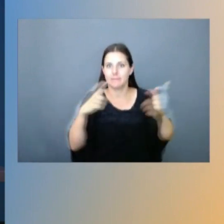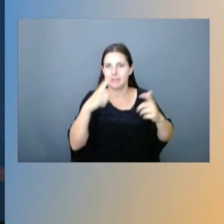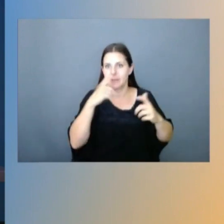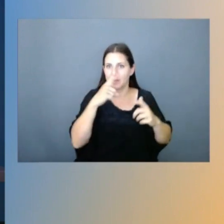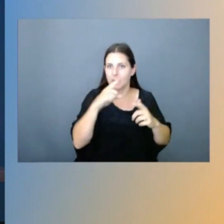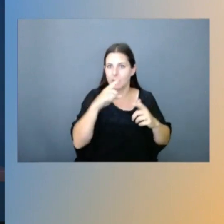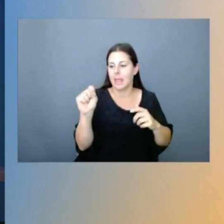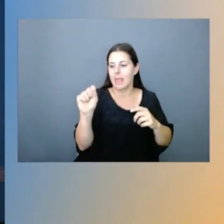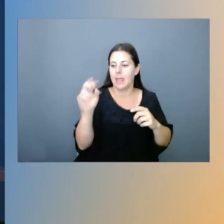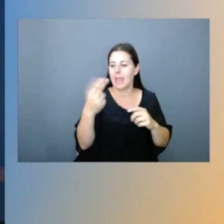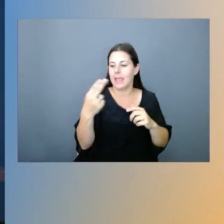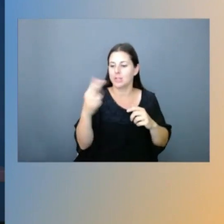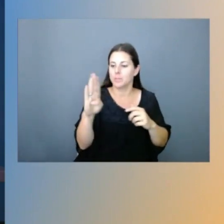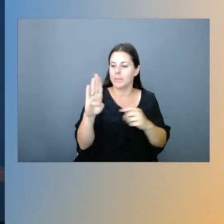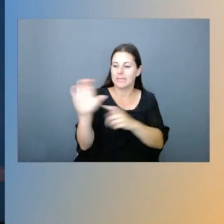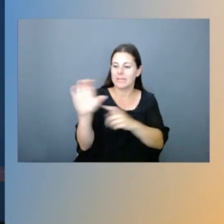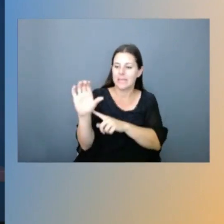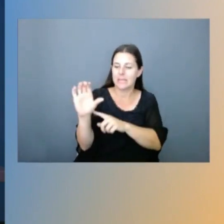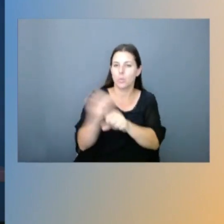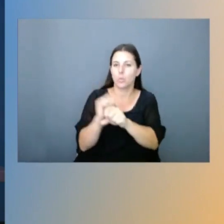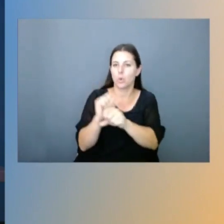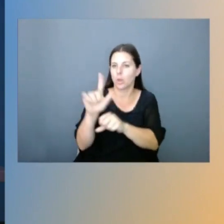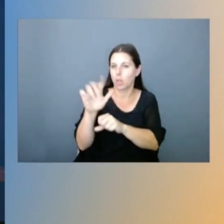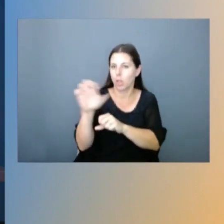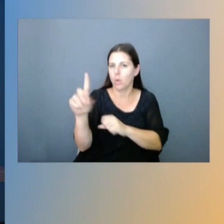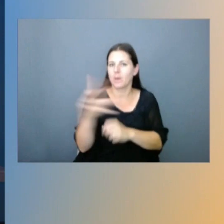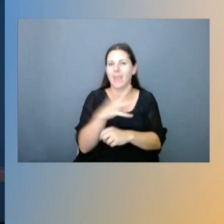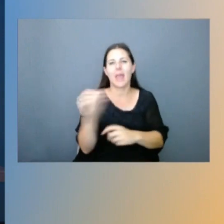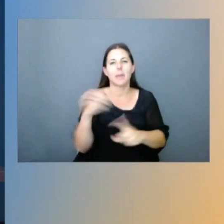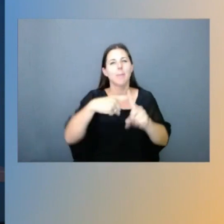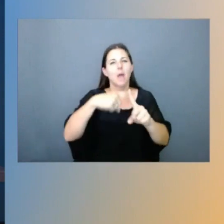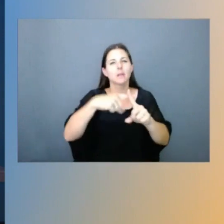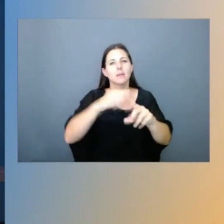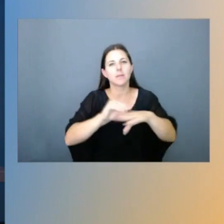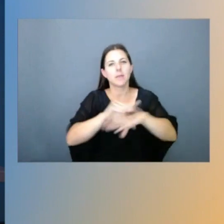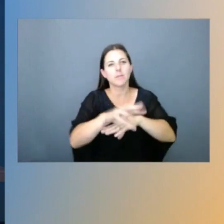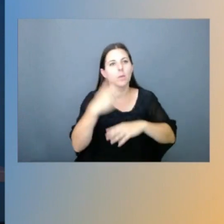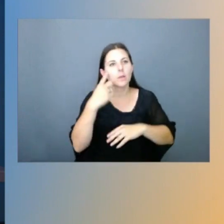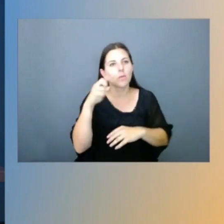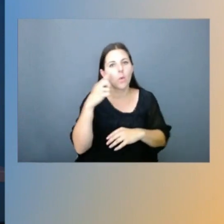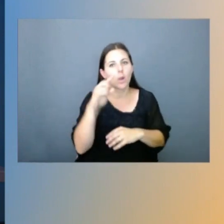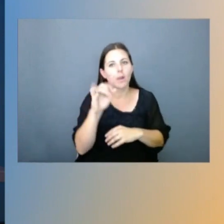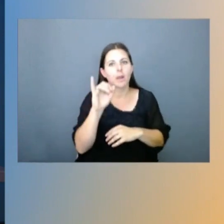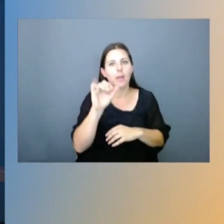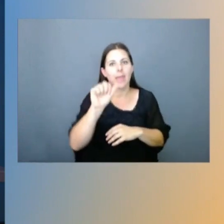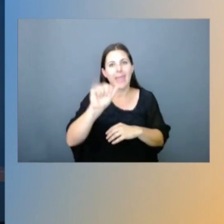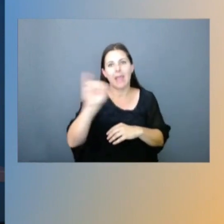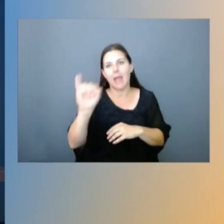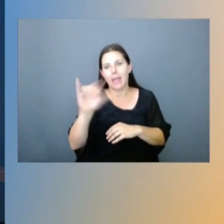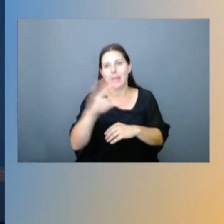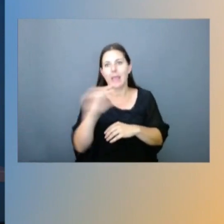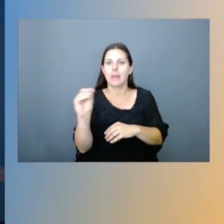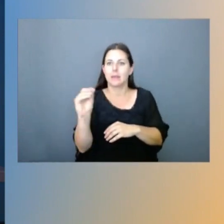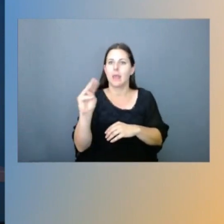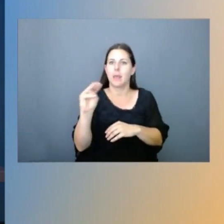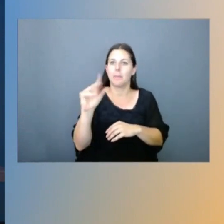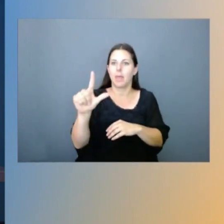but it also has a really positive influence on AI and ML workloads, and so for AI and ML, there's two things.